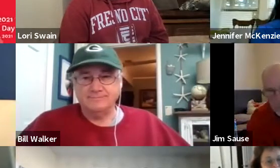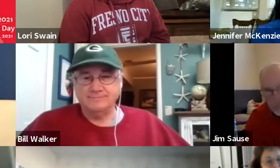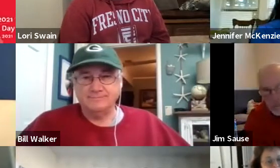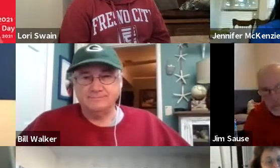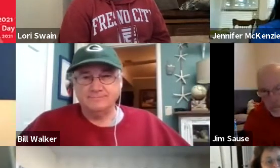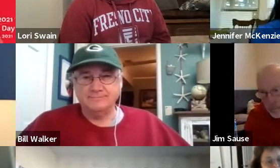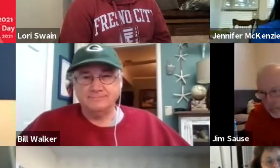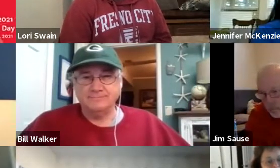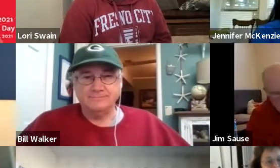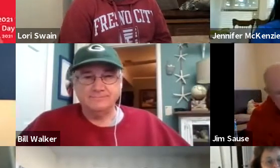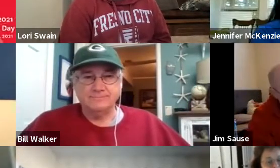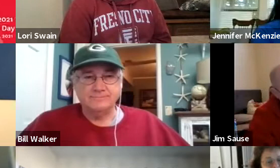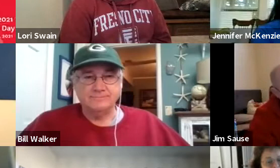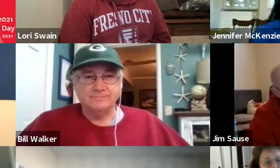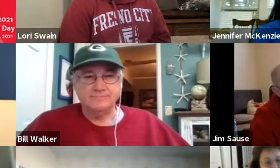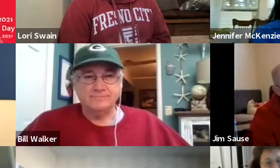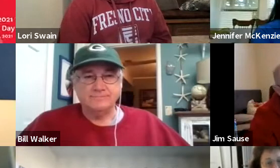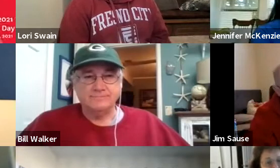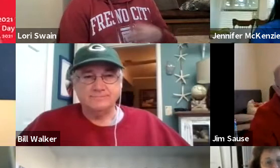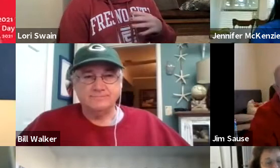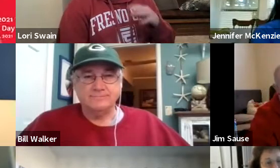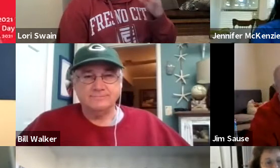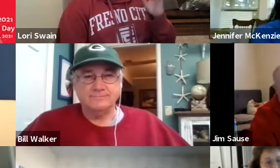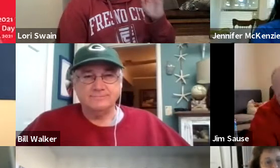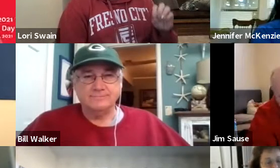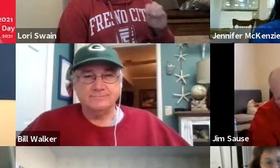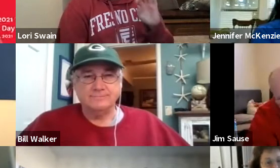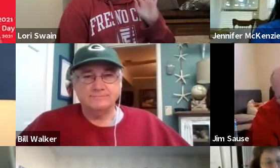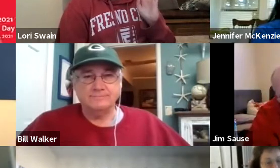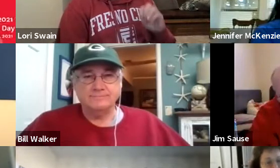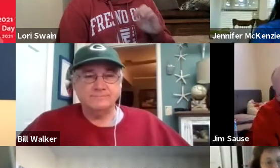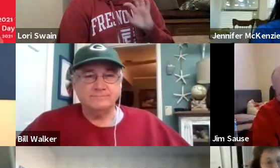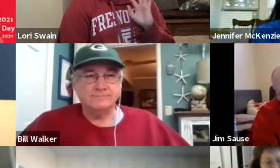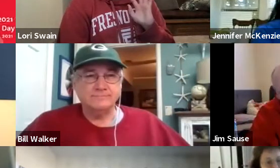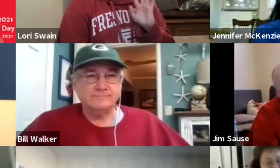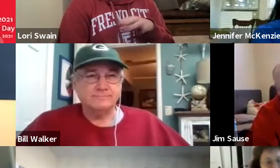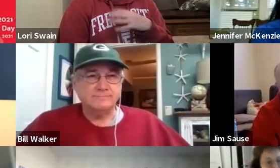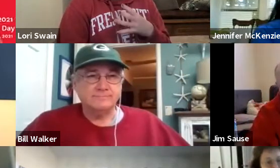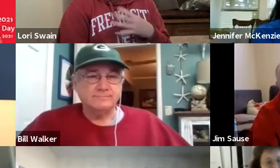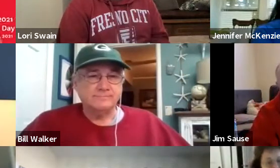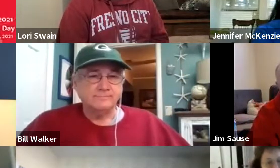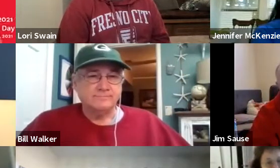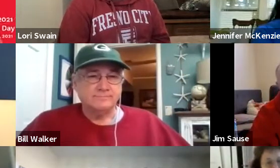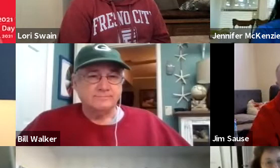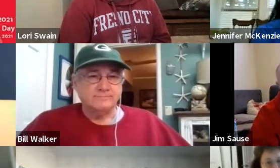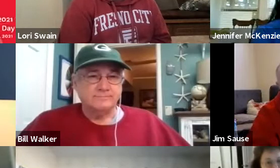text me or email me and say, Hey, I have this question about this one class or this course, or something random, and I can text the